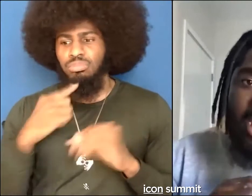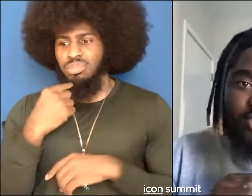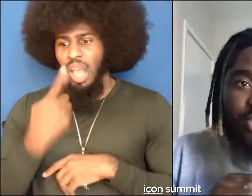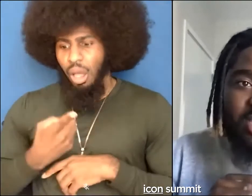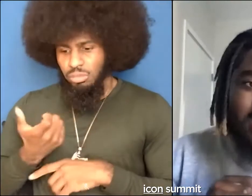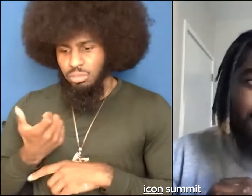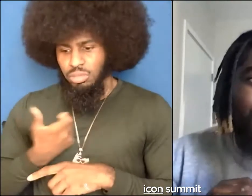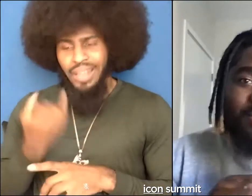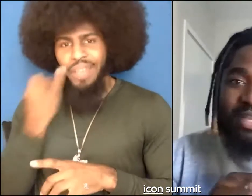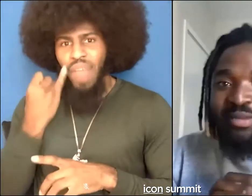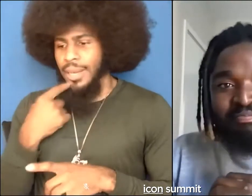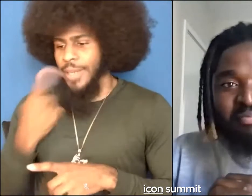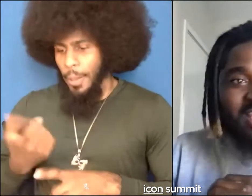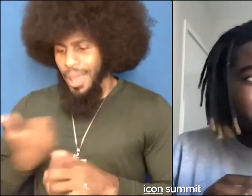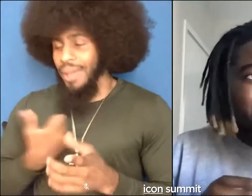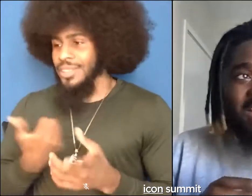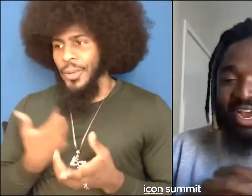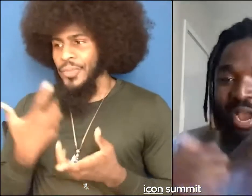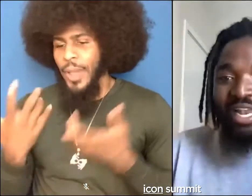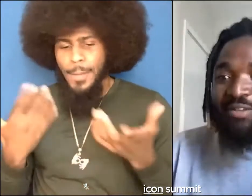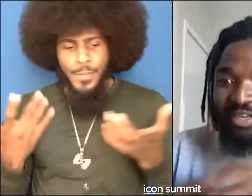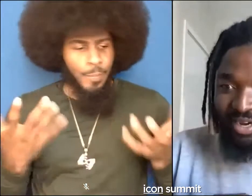An example could be, I'm a lover.